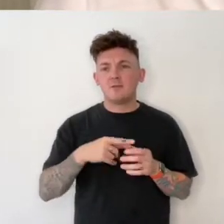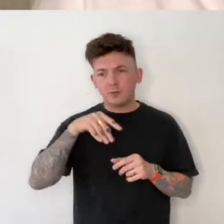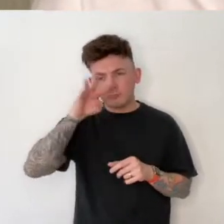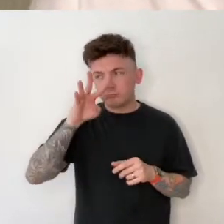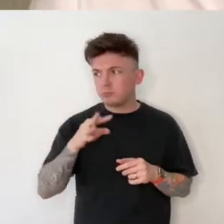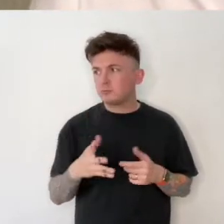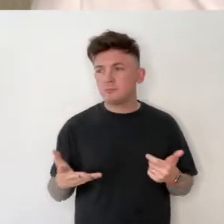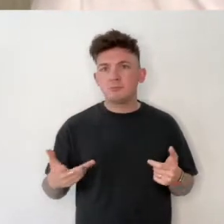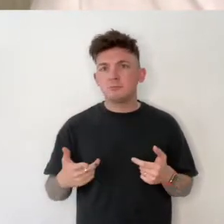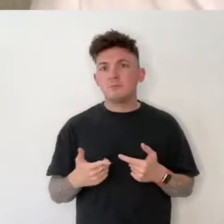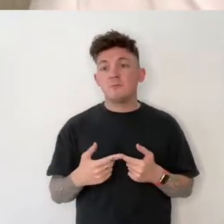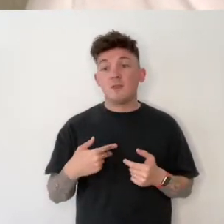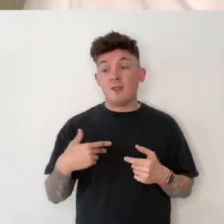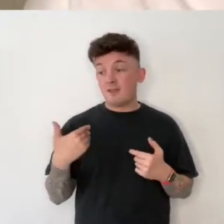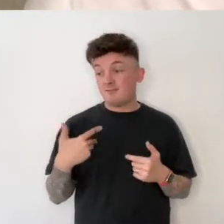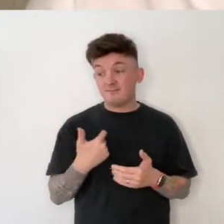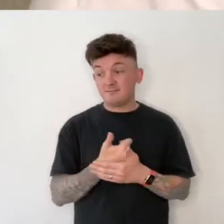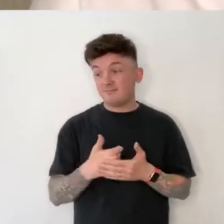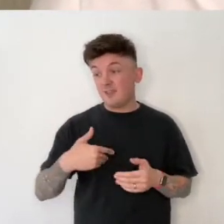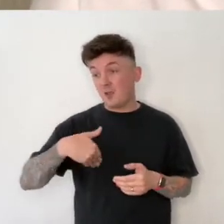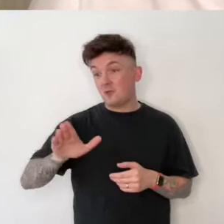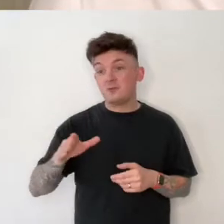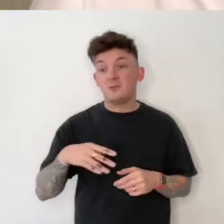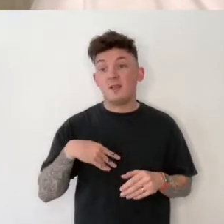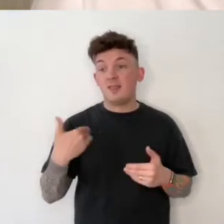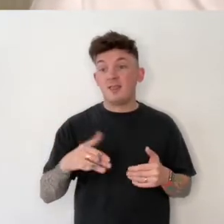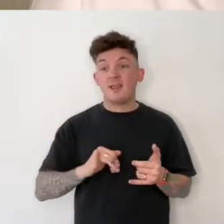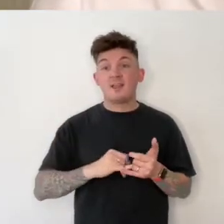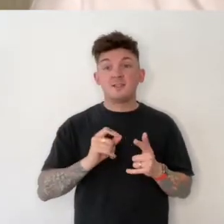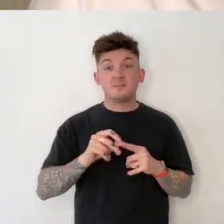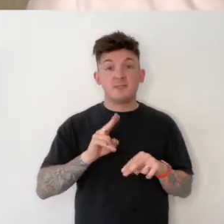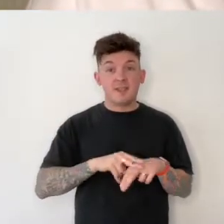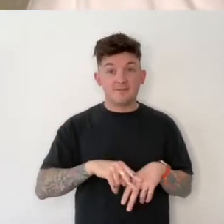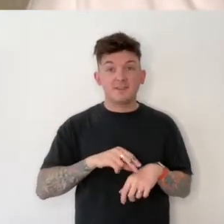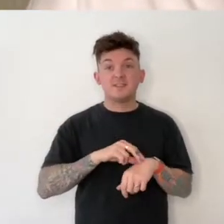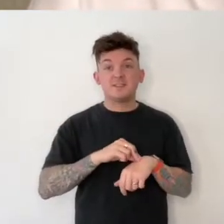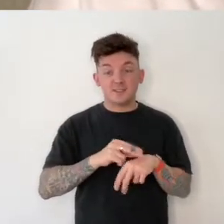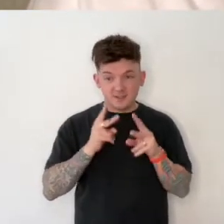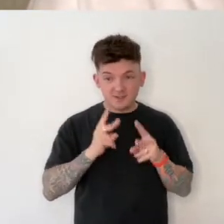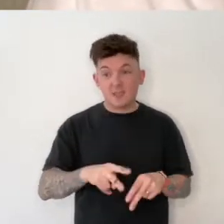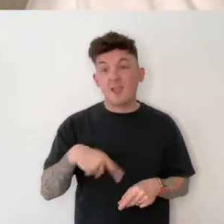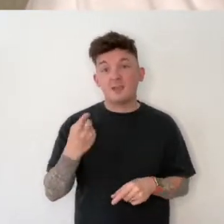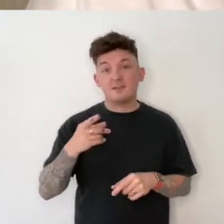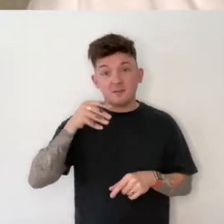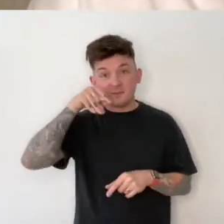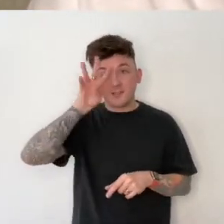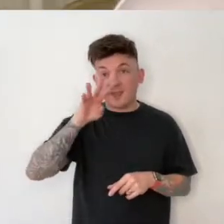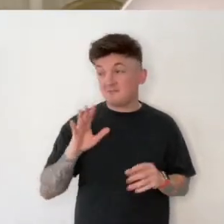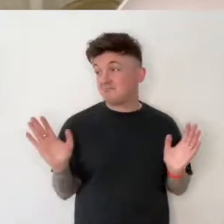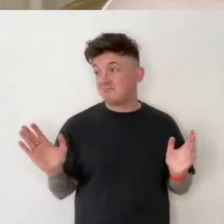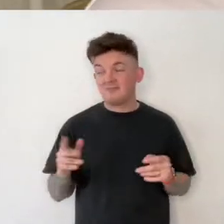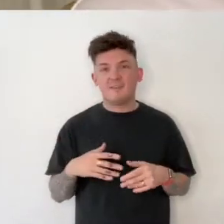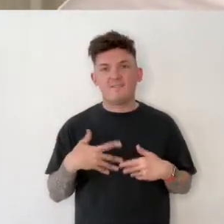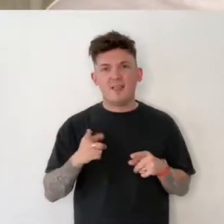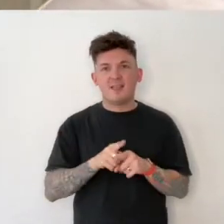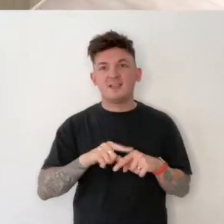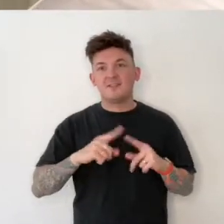done my skincare, spf, mascara and you already feel like a different person when you've got